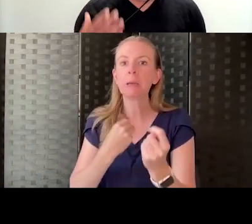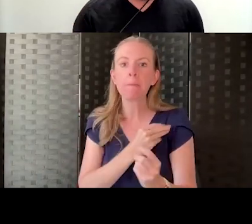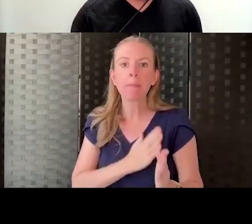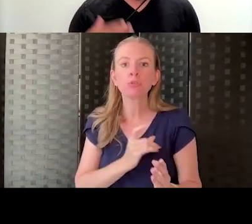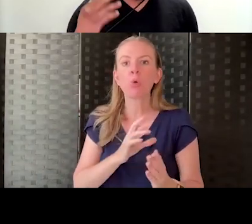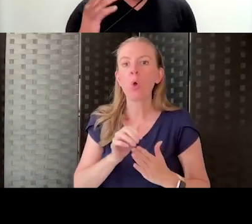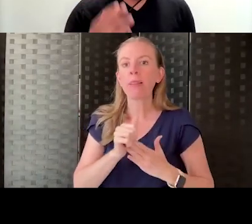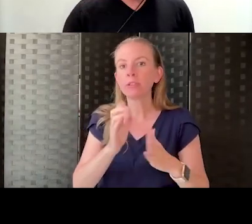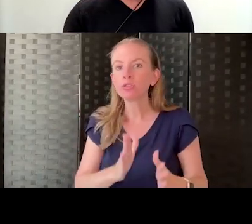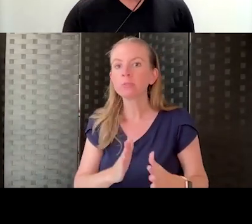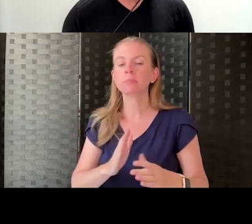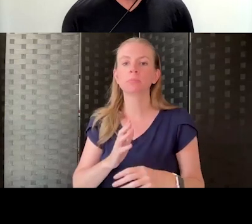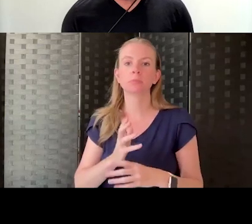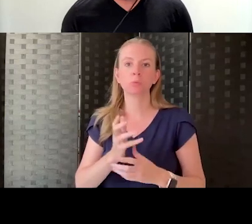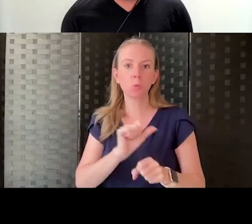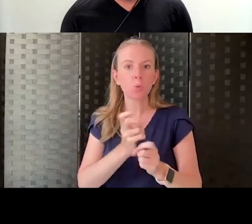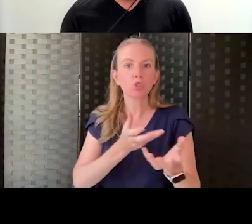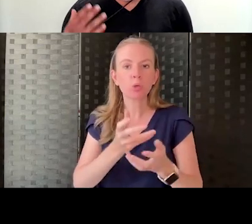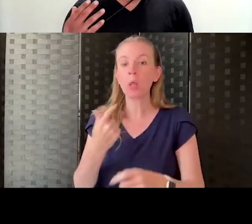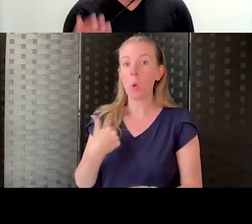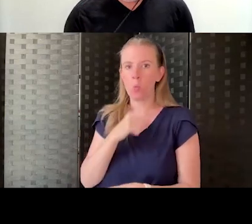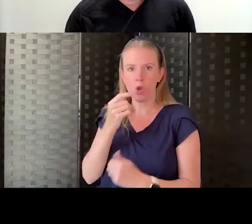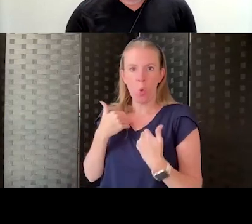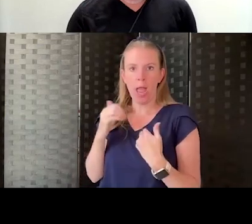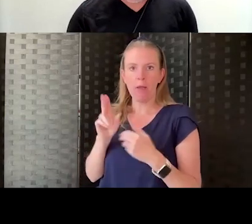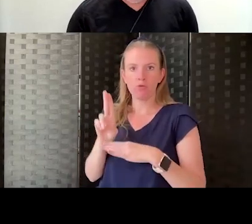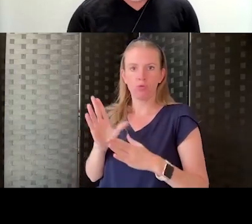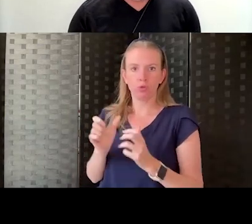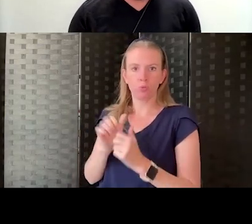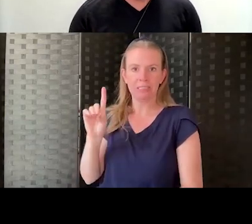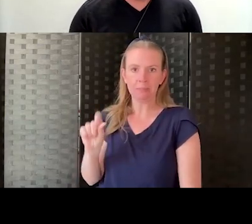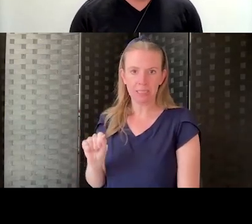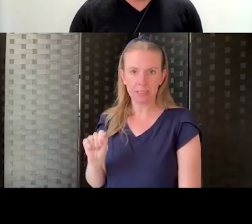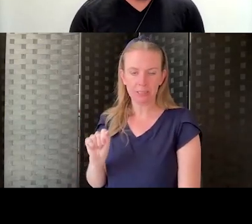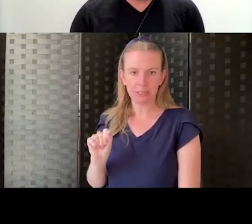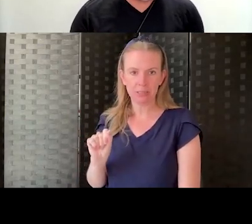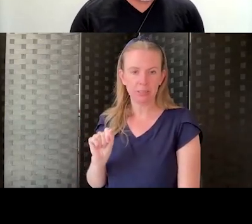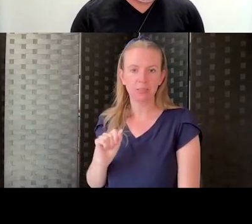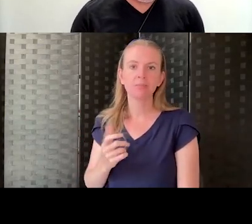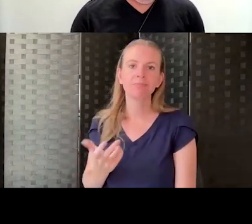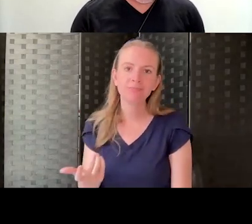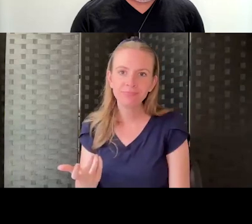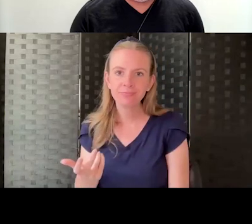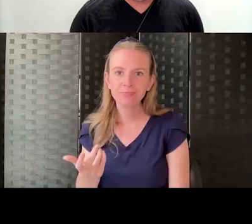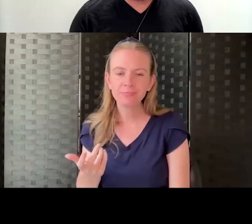I'm working with them. We don't have users with disabilities. The reason that we hear that a lot